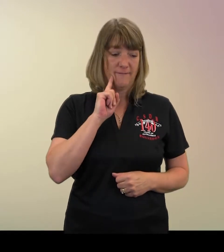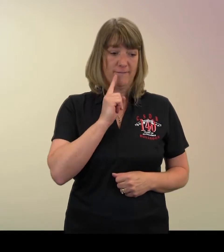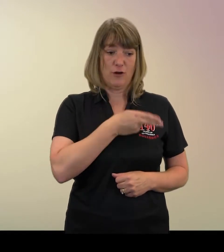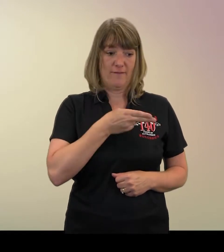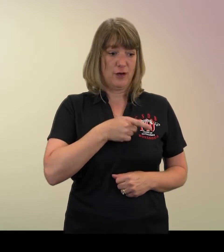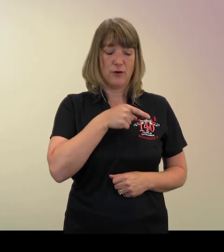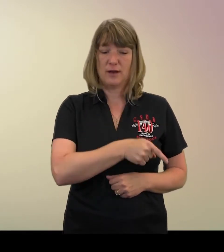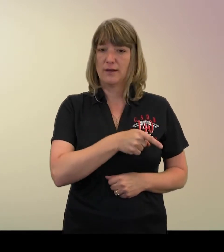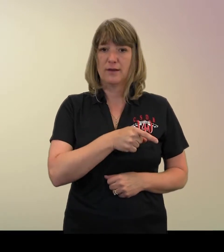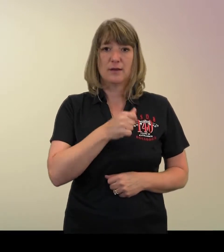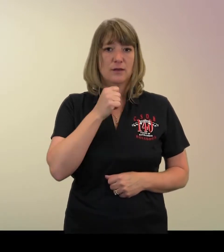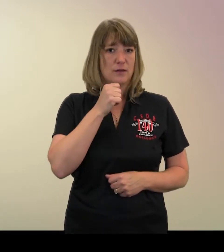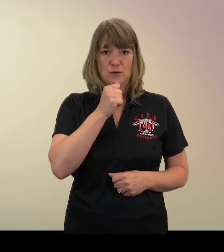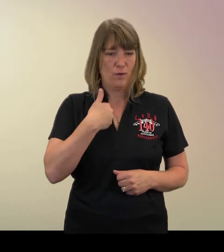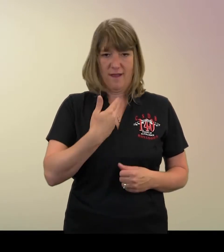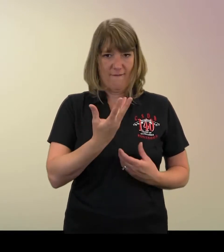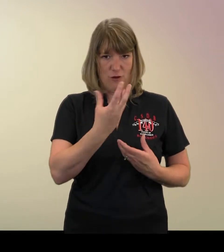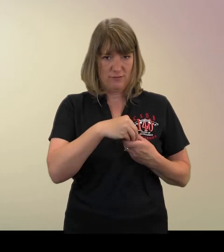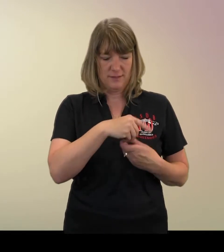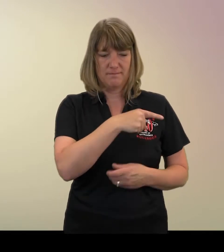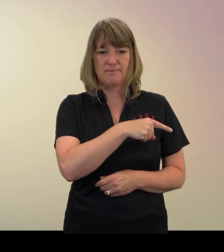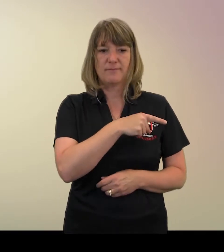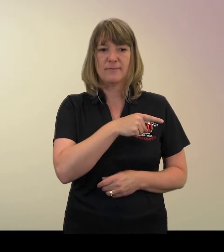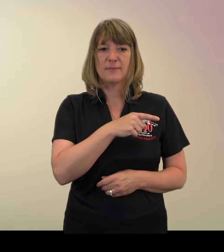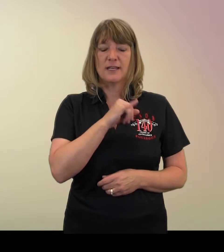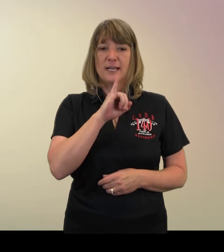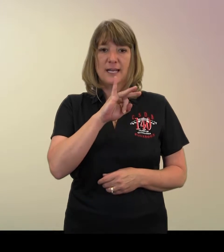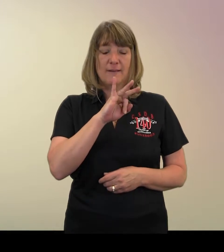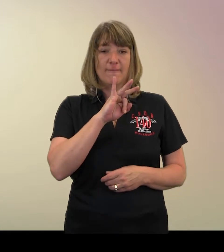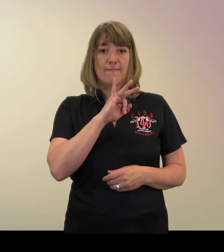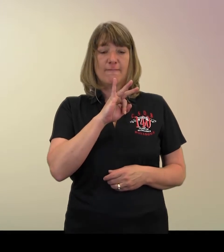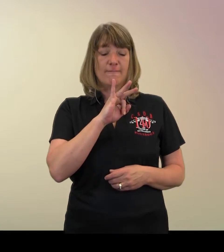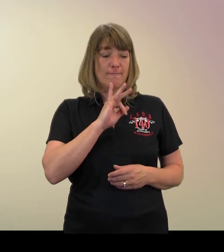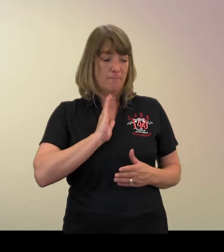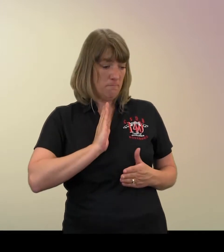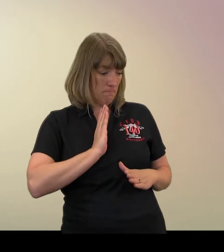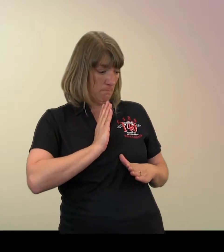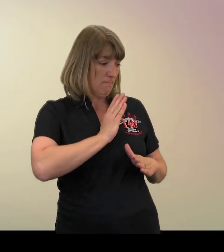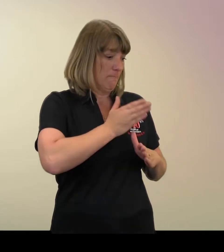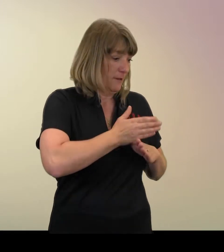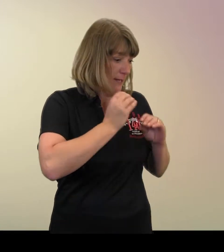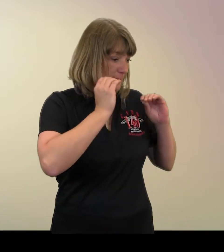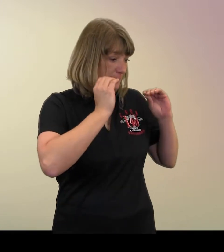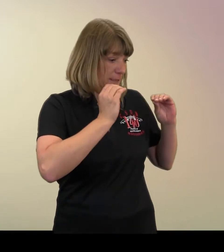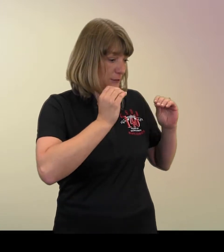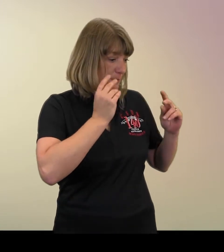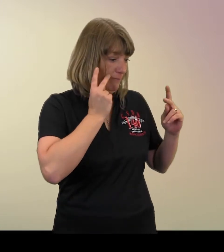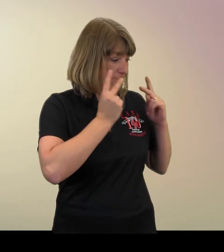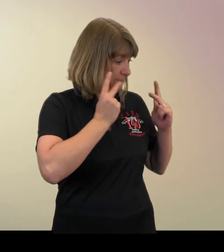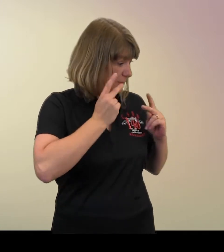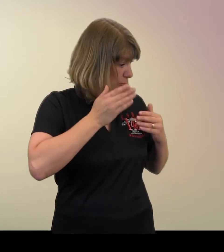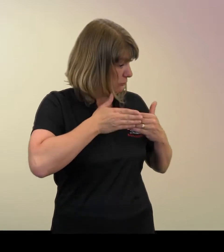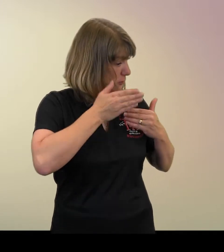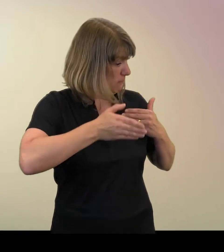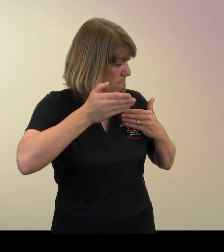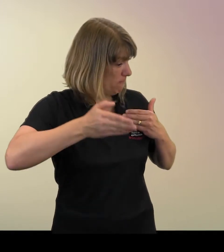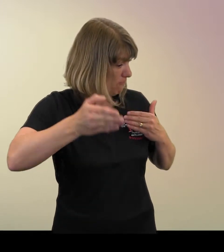hard of hearing, who don't have autism, if you intervene to teach them, either visually what's about to happen,